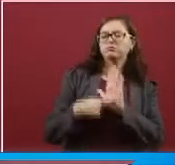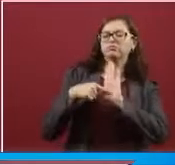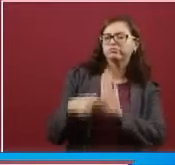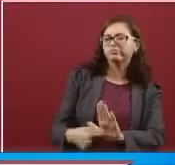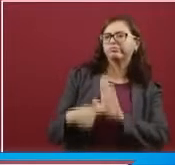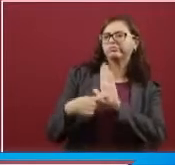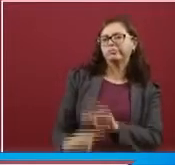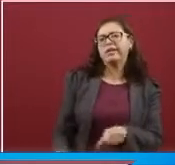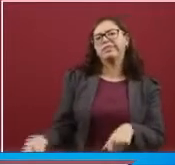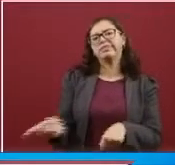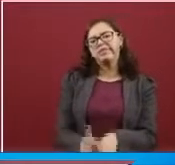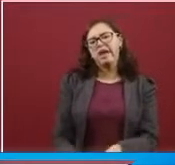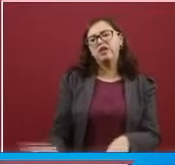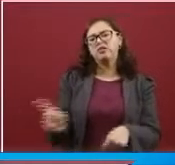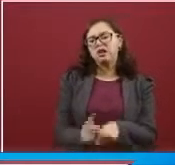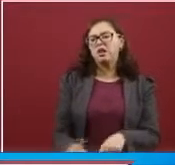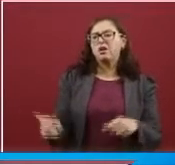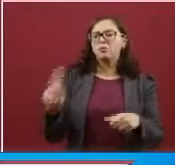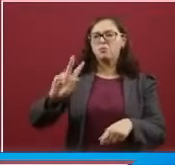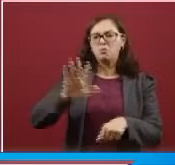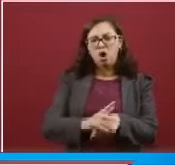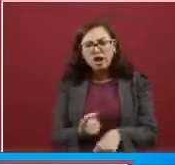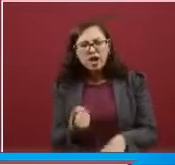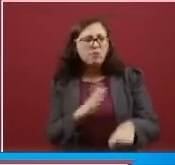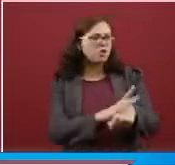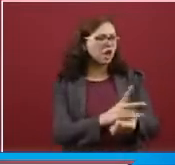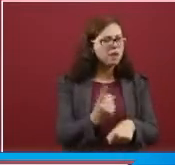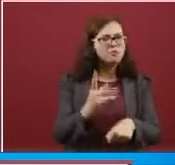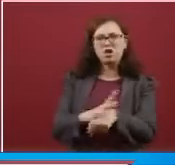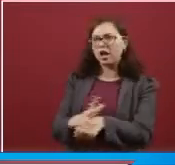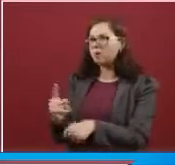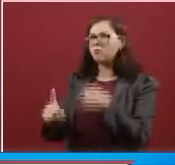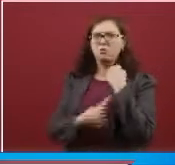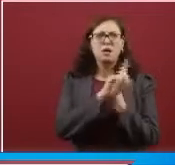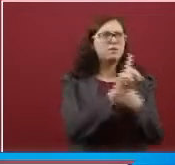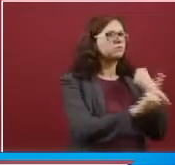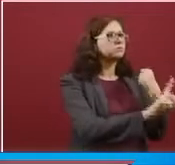865 TV channels and 1,590 printed media